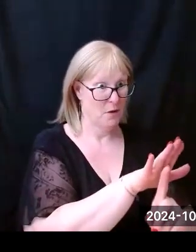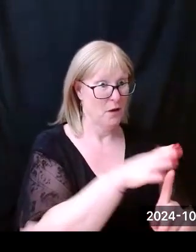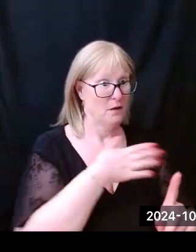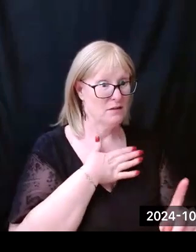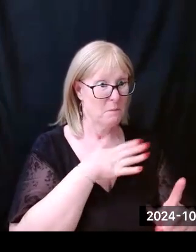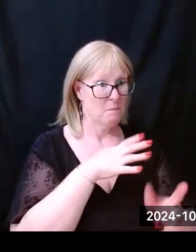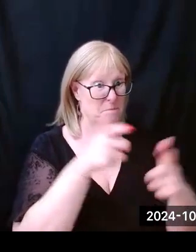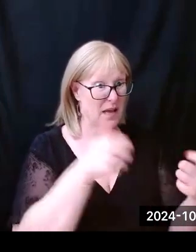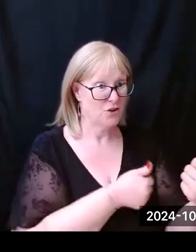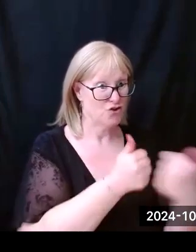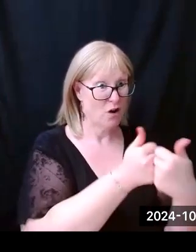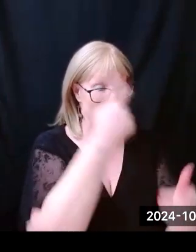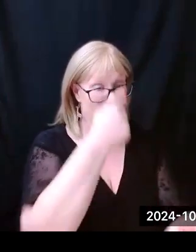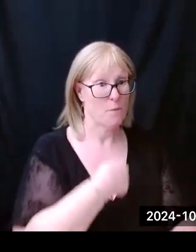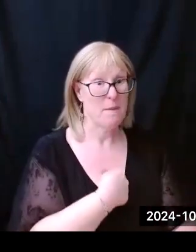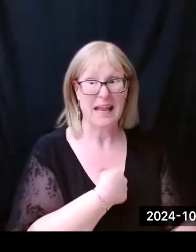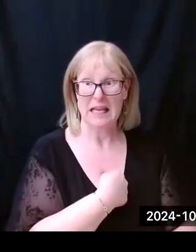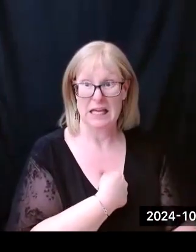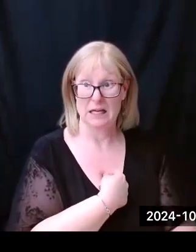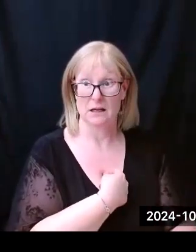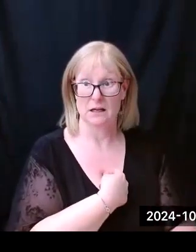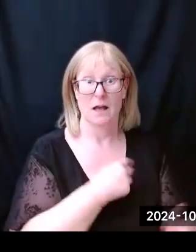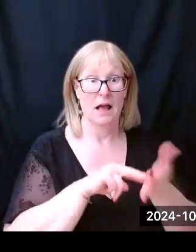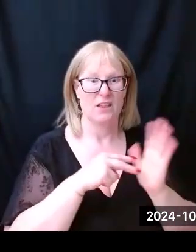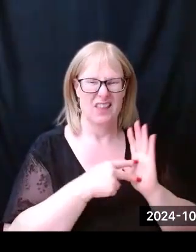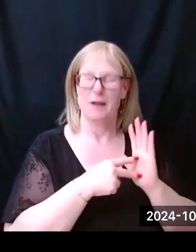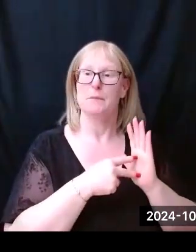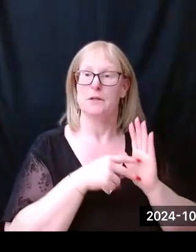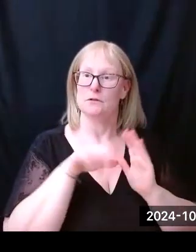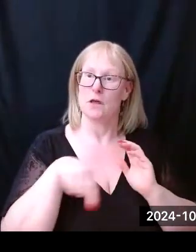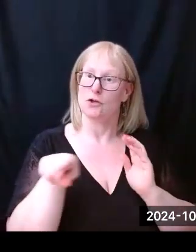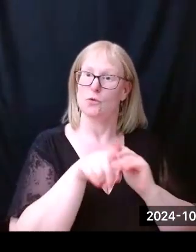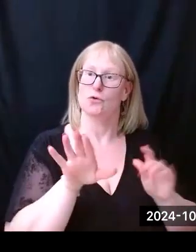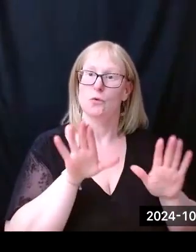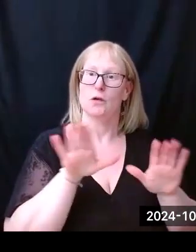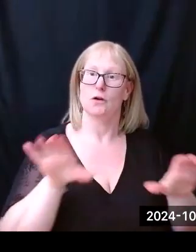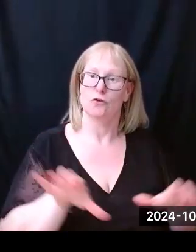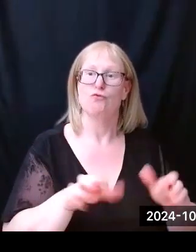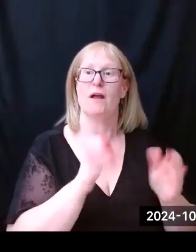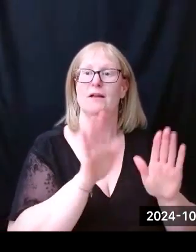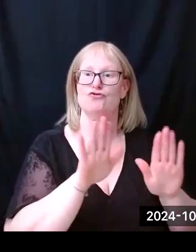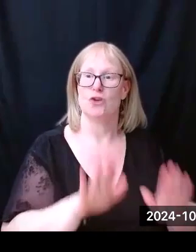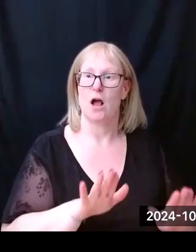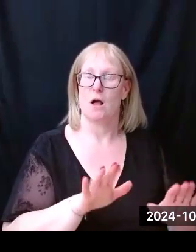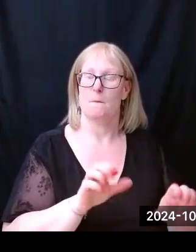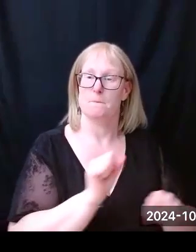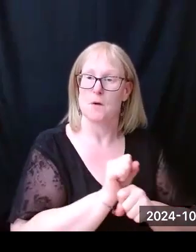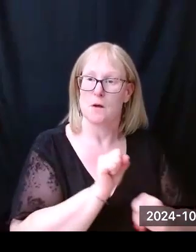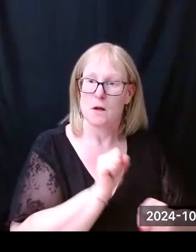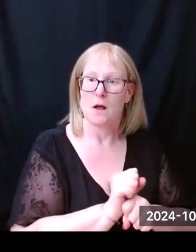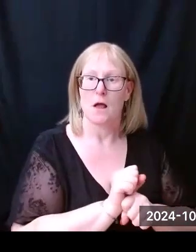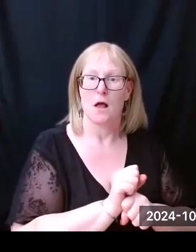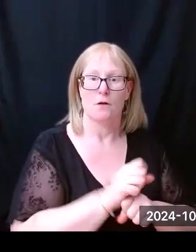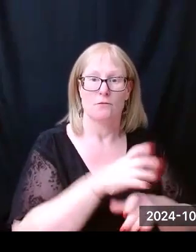And it means that you've been doing a great job of helping them deal with encountering the world, step by step by step. So how